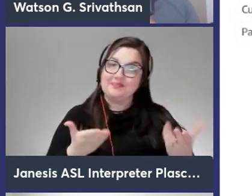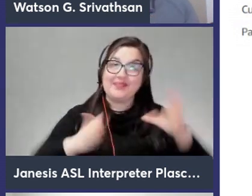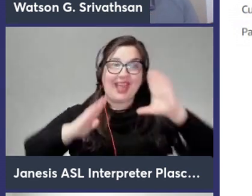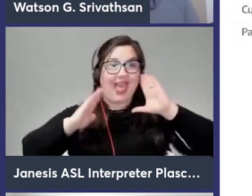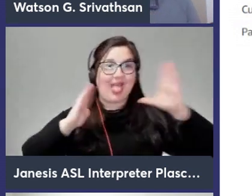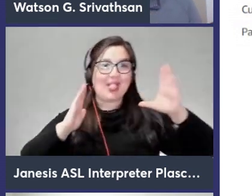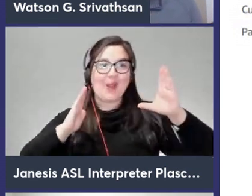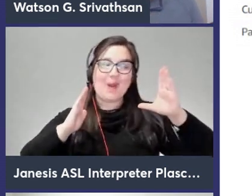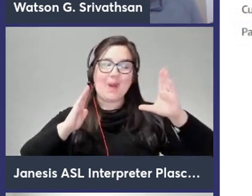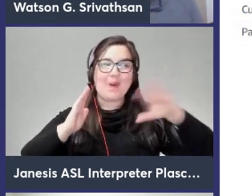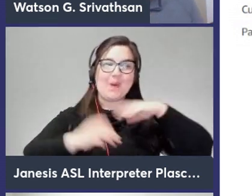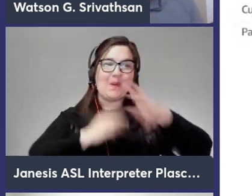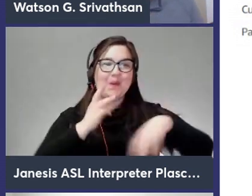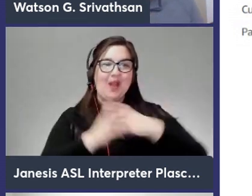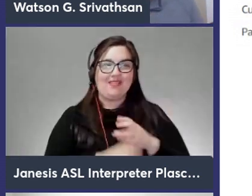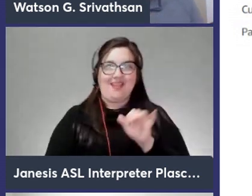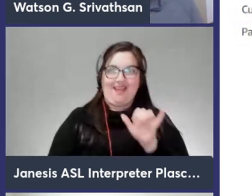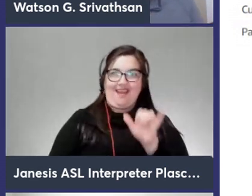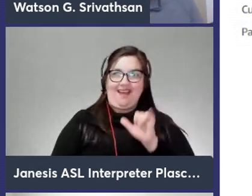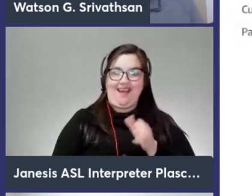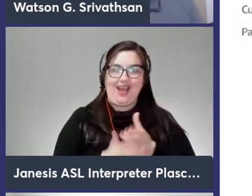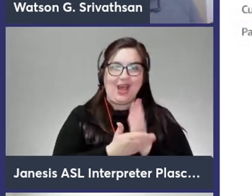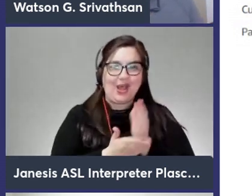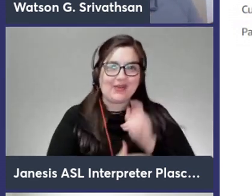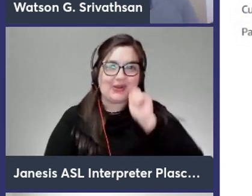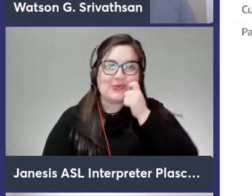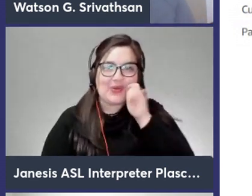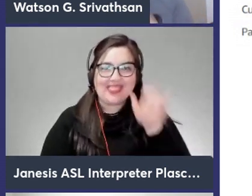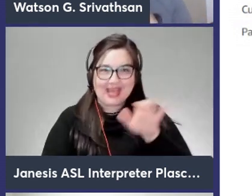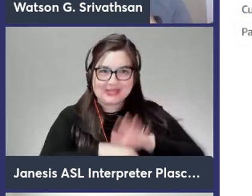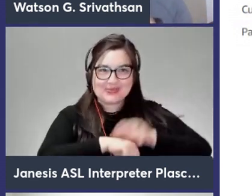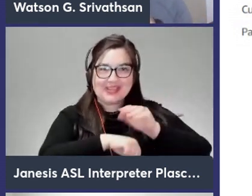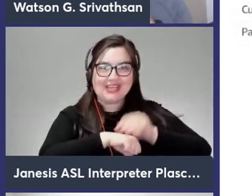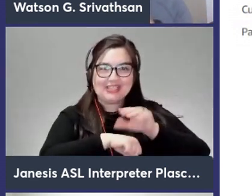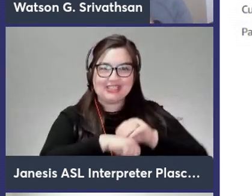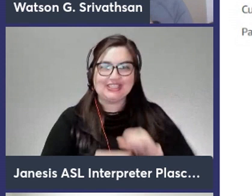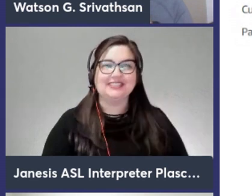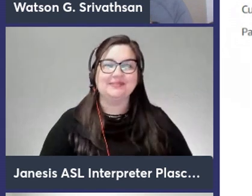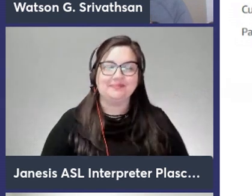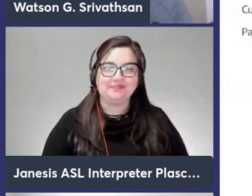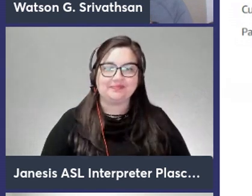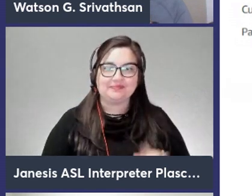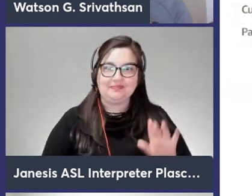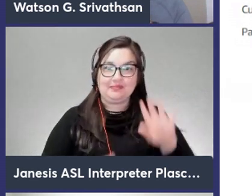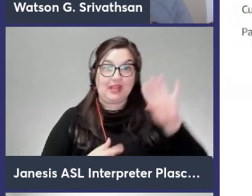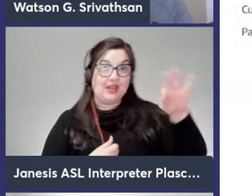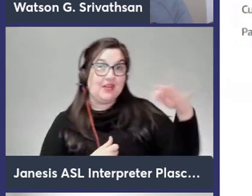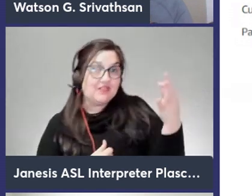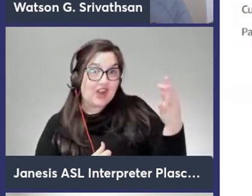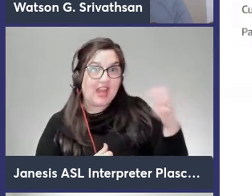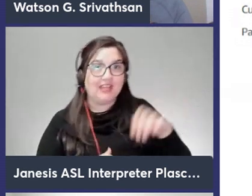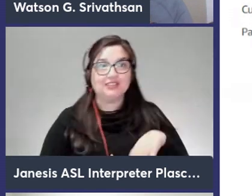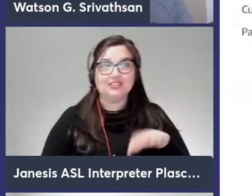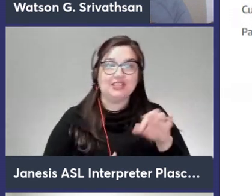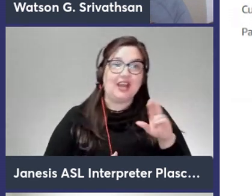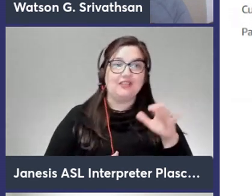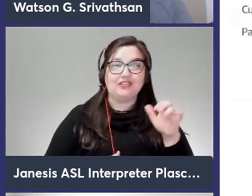and the detected language is Swedish. We got some French and Afrikaans and Spanish